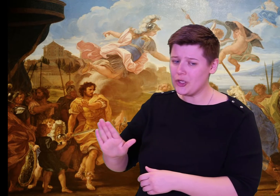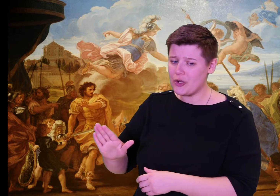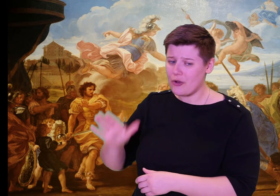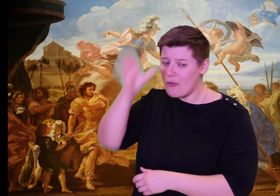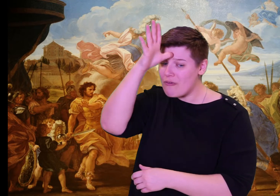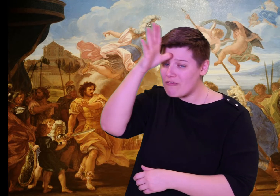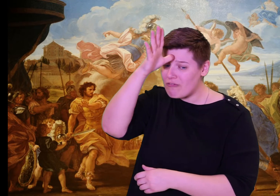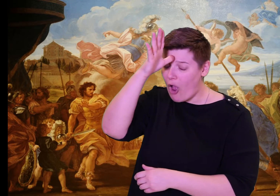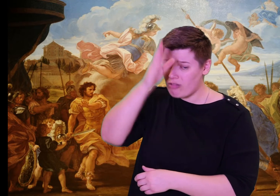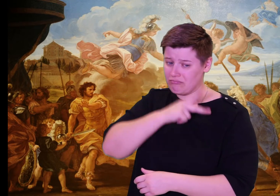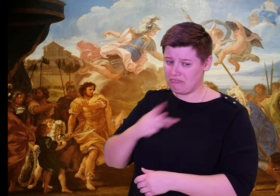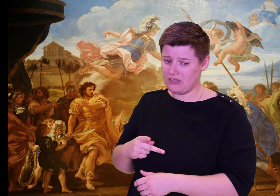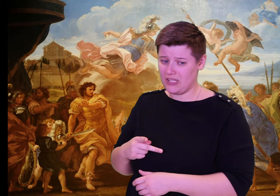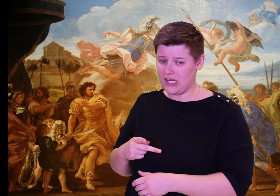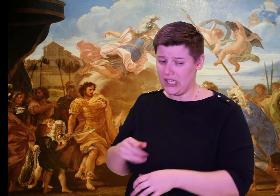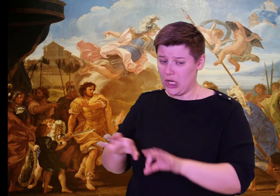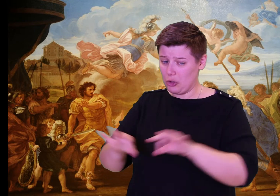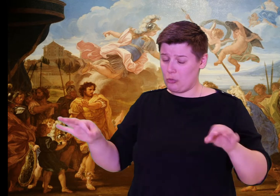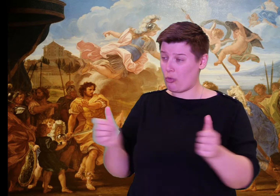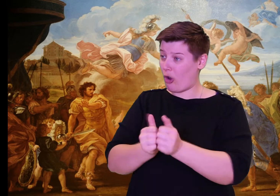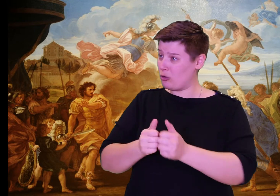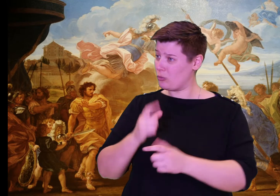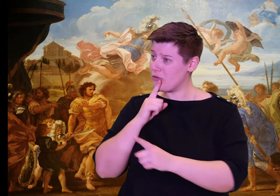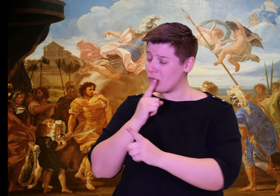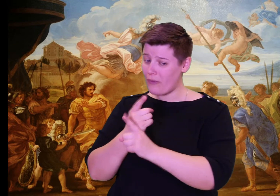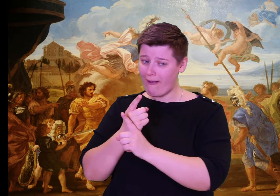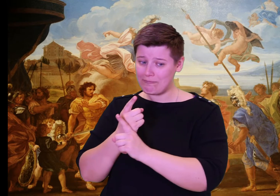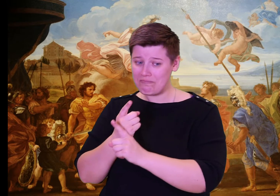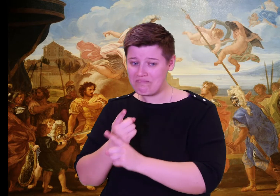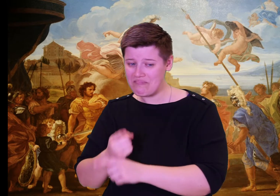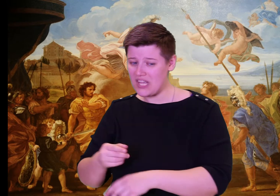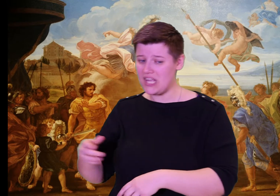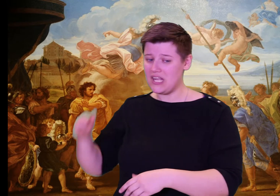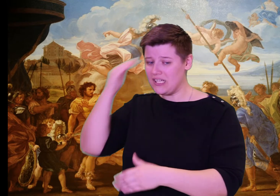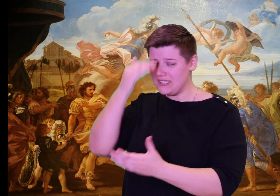The sons of peasants do not look like you."